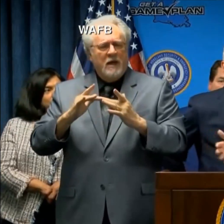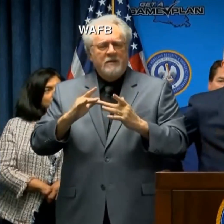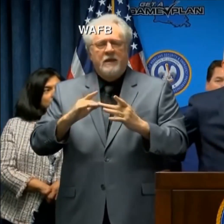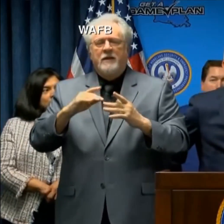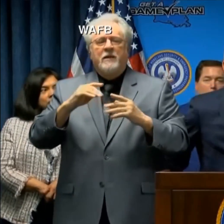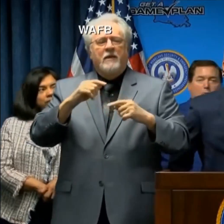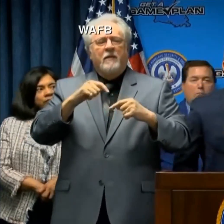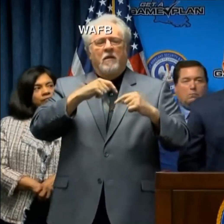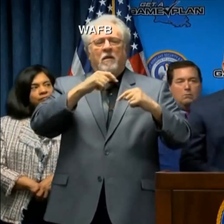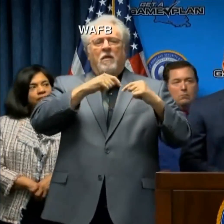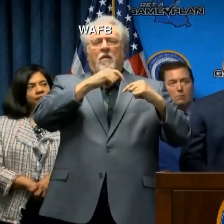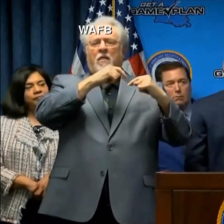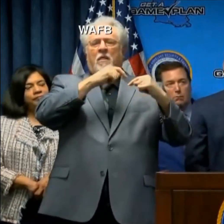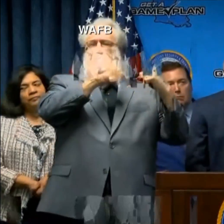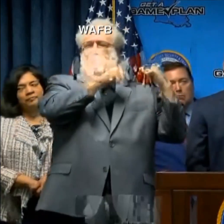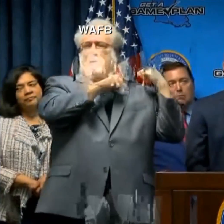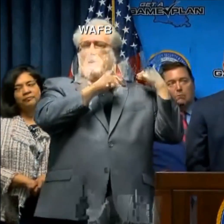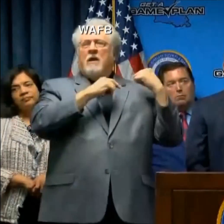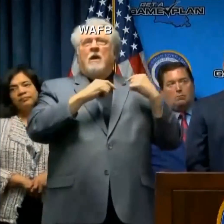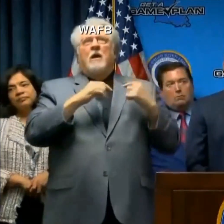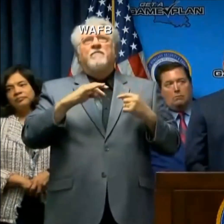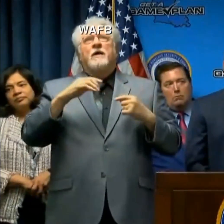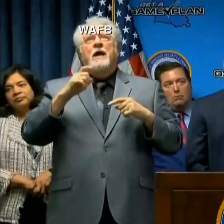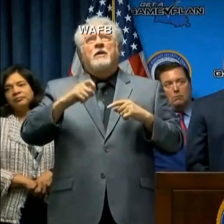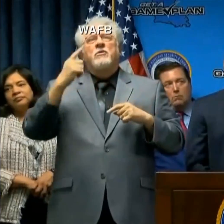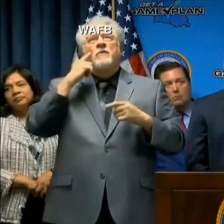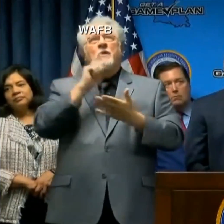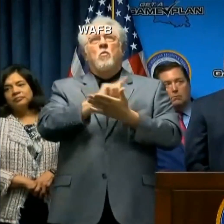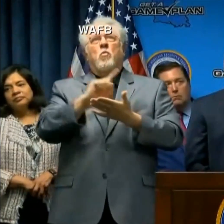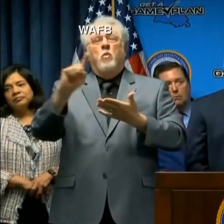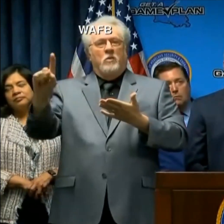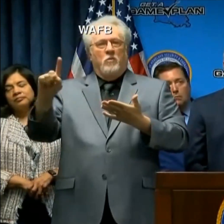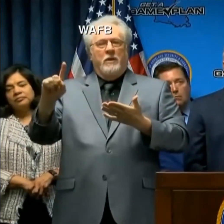days so you really think about if you had to go back a week and think about